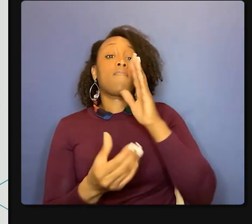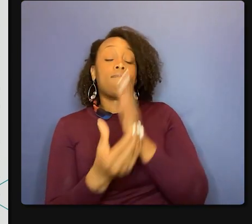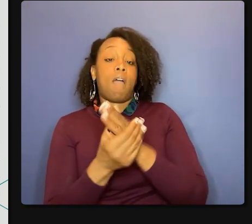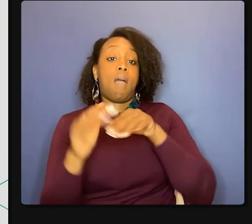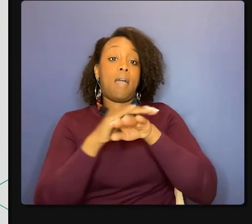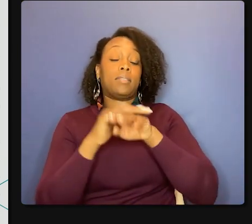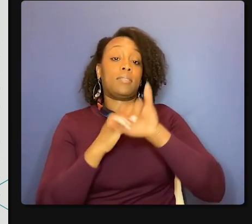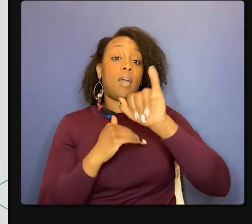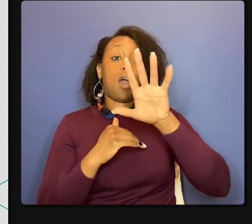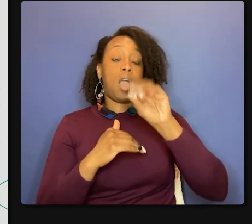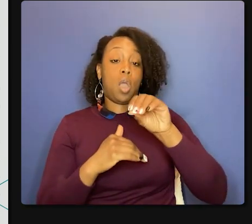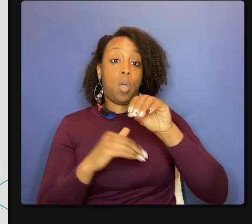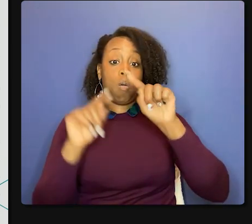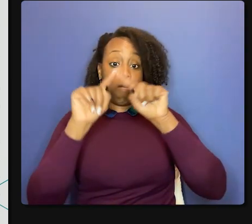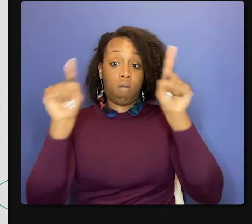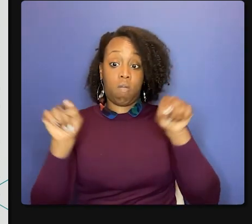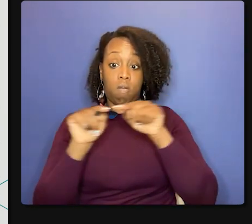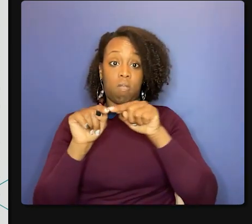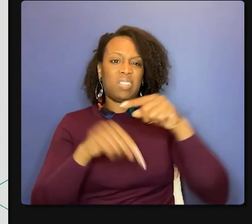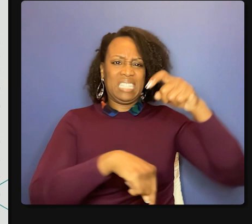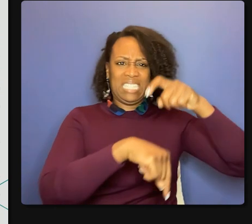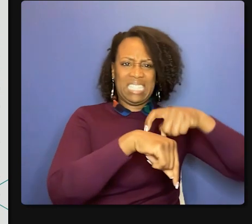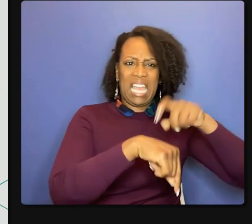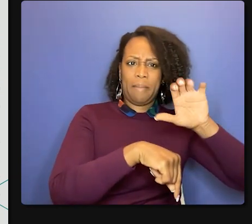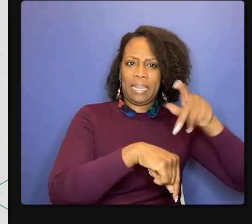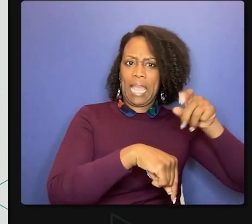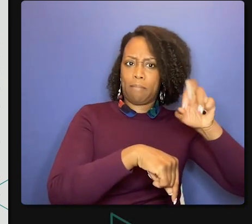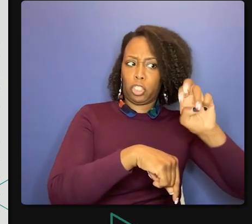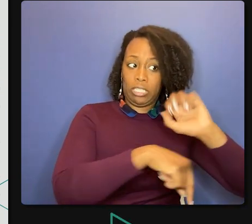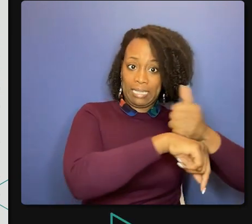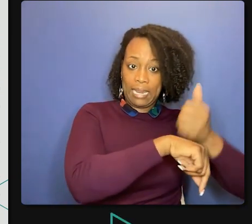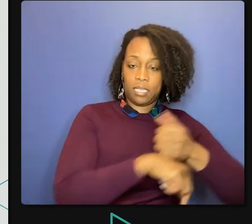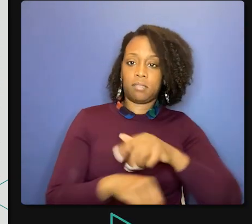by checking the File Access IO checkbox in the timing capture settings.